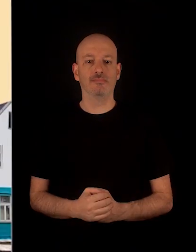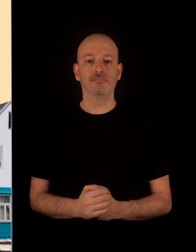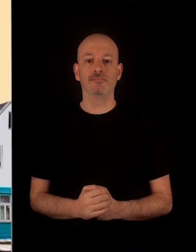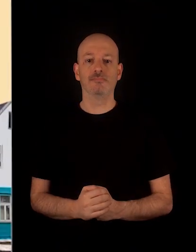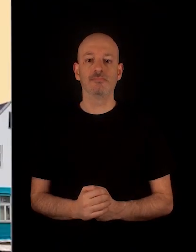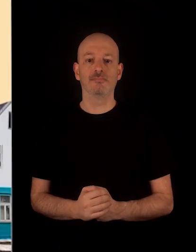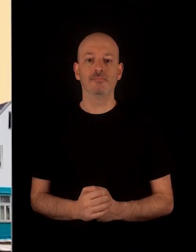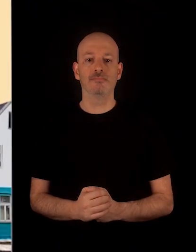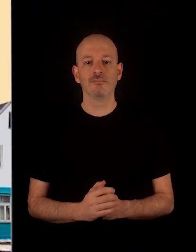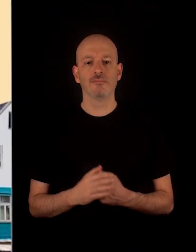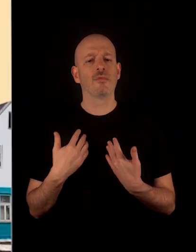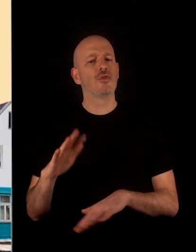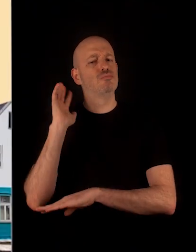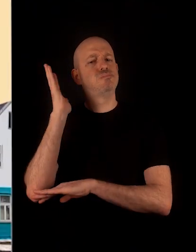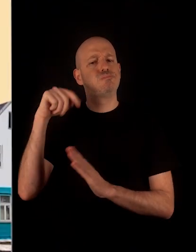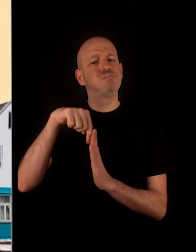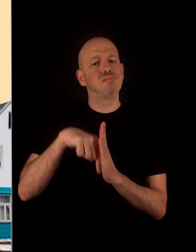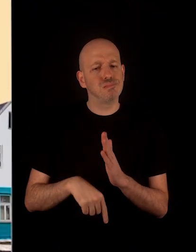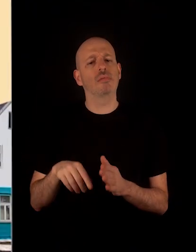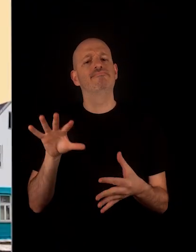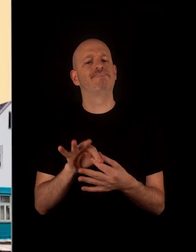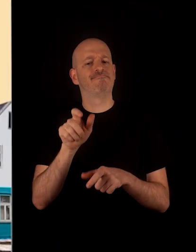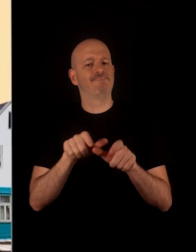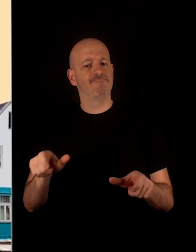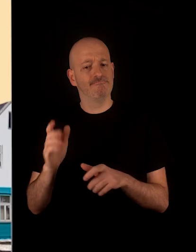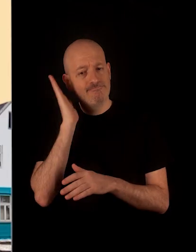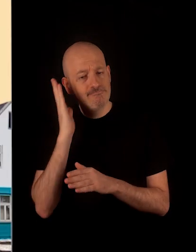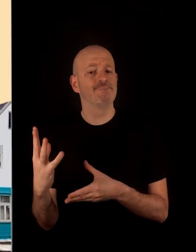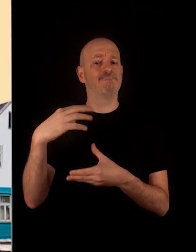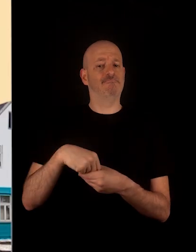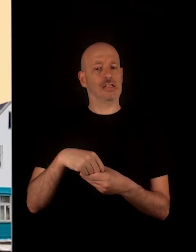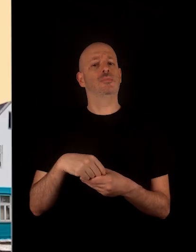to your residents for the registration or the participation in the residency